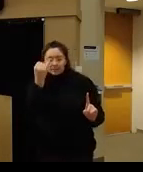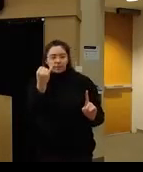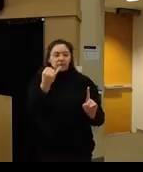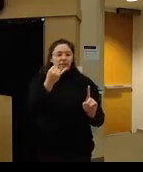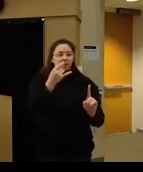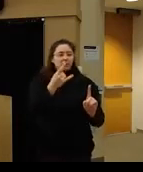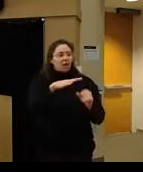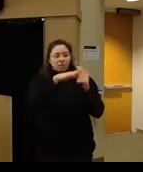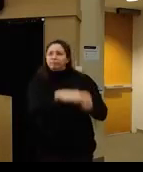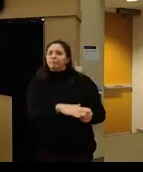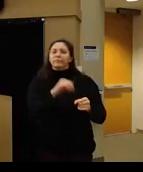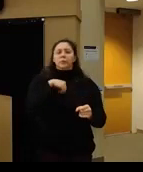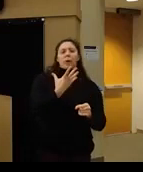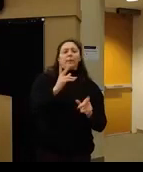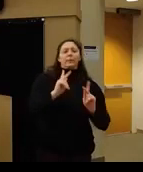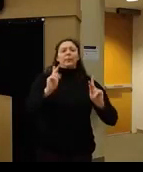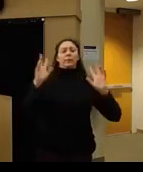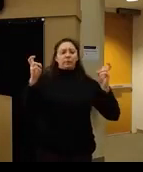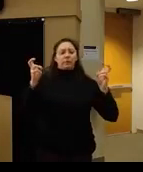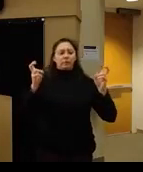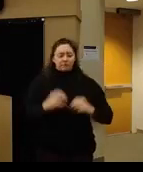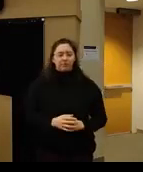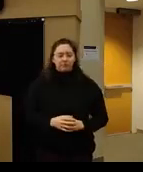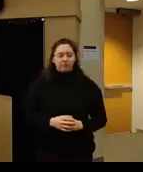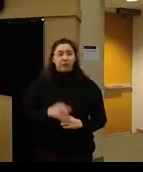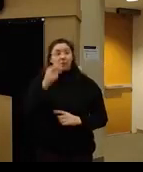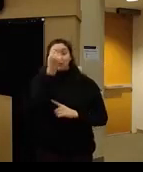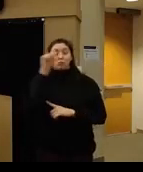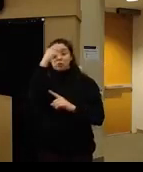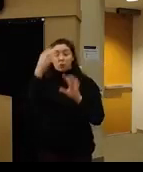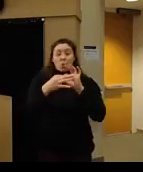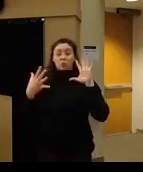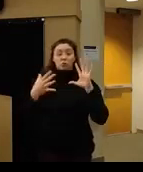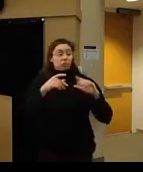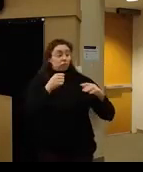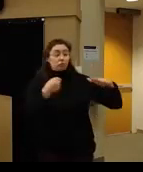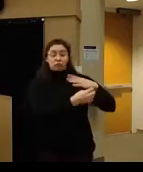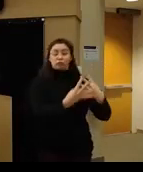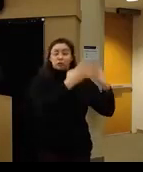of Caucasian values and hostility thereto this protest psychoses among prisoners is virtually